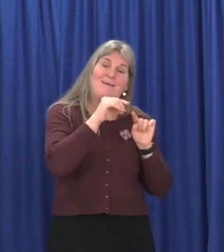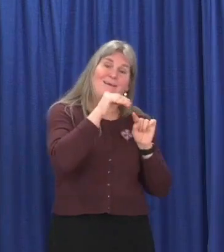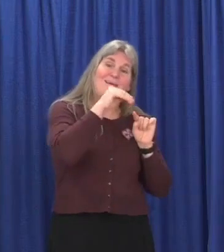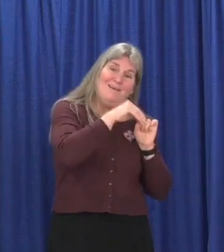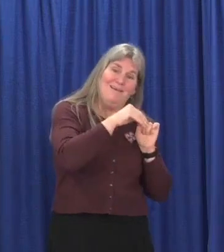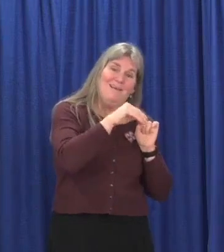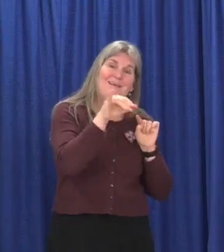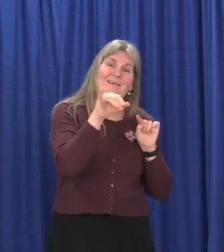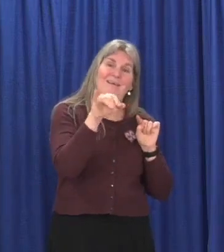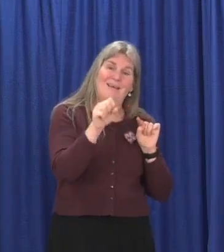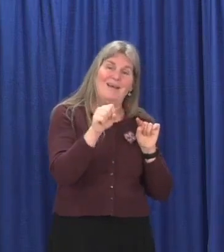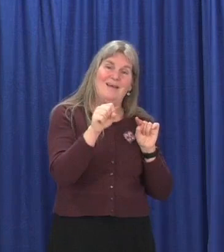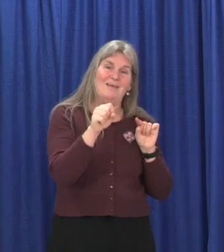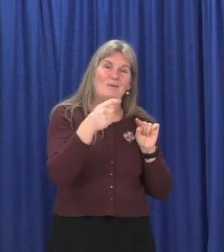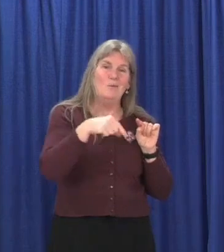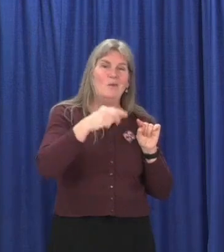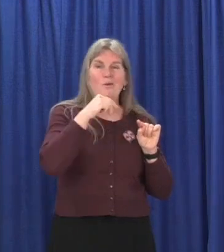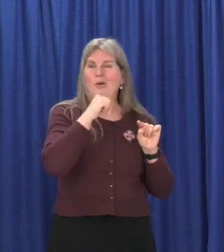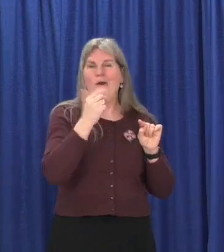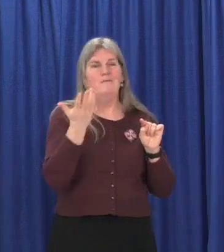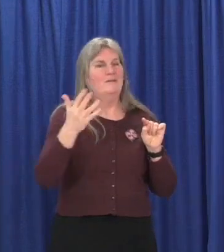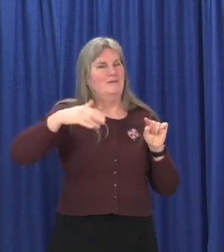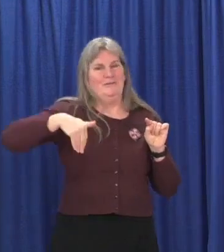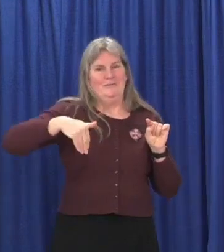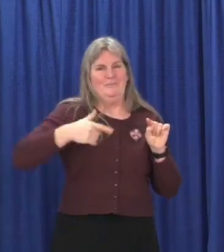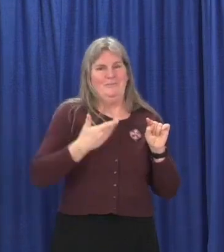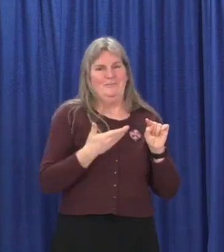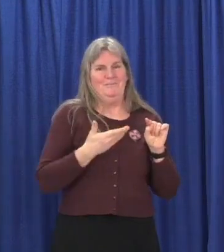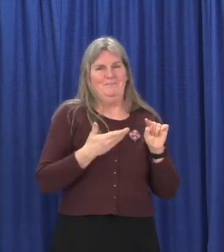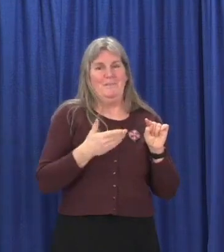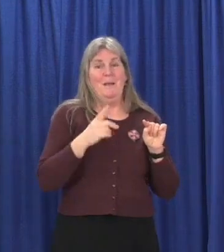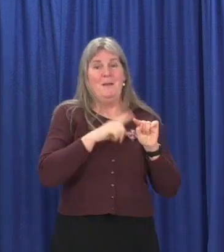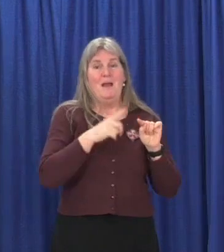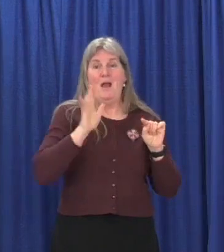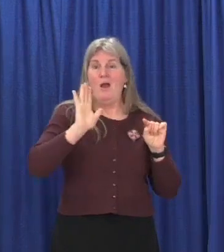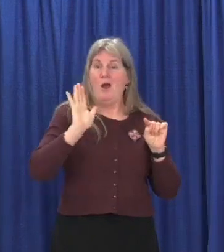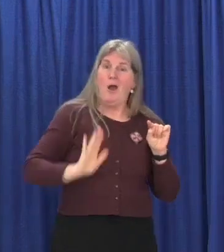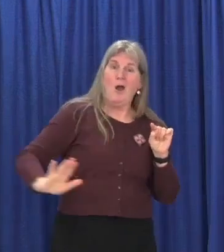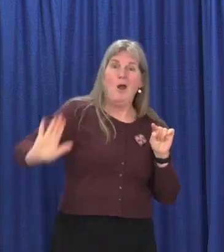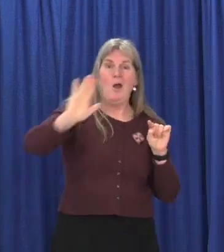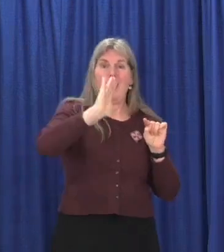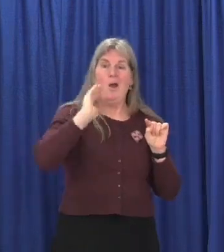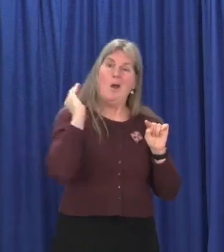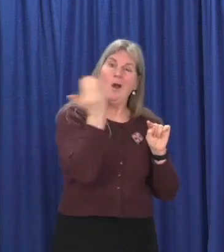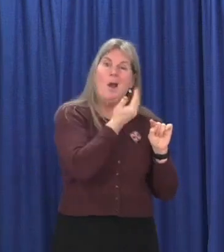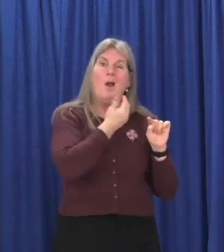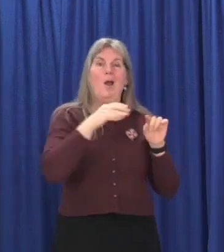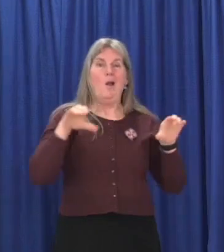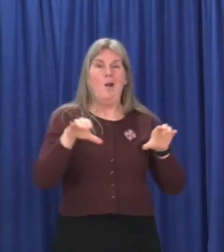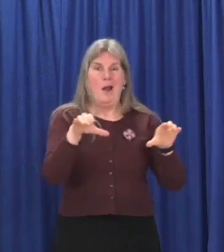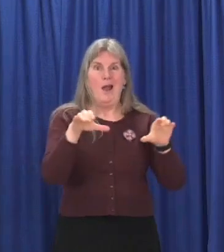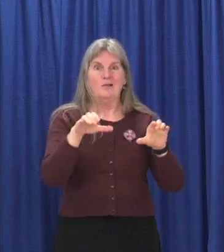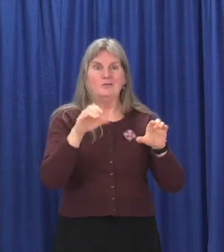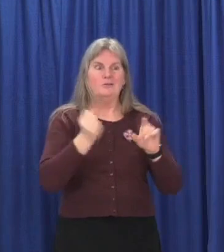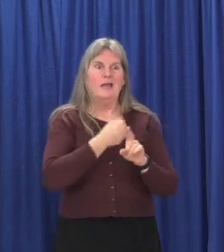We know it's not over, we know what we do now will affect whether we stabilize, we continue to come down